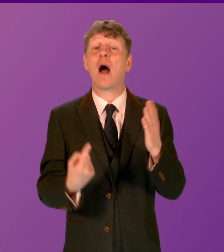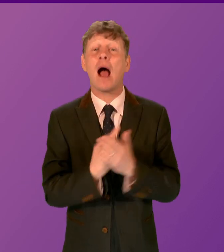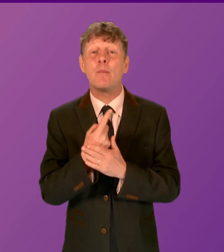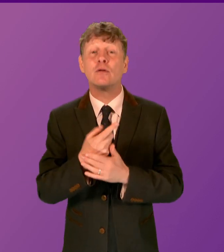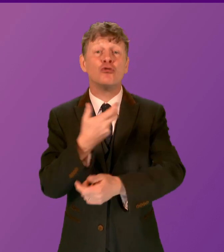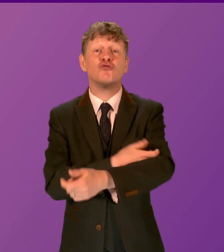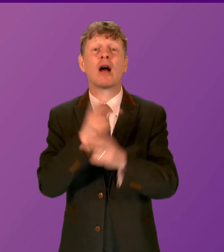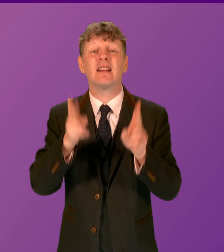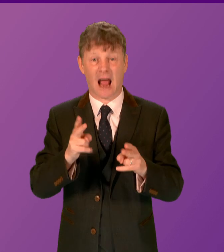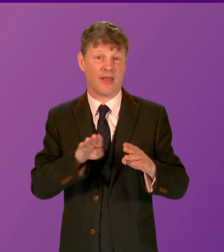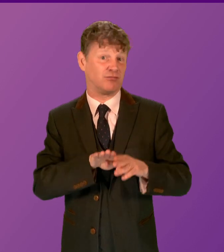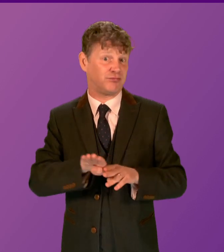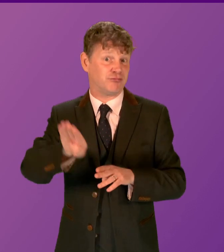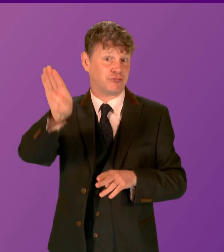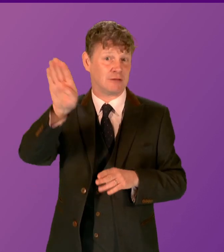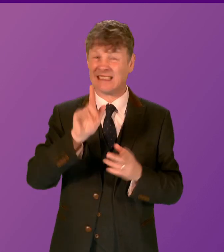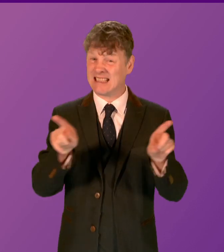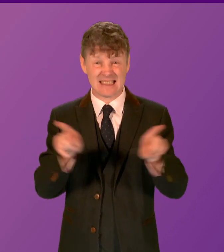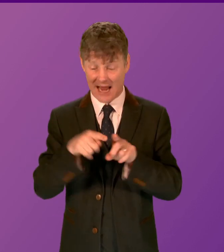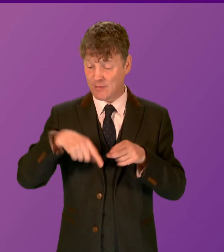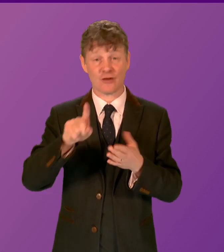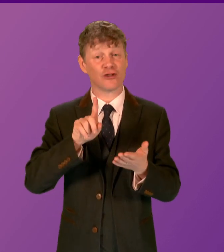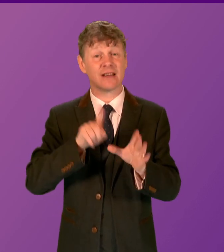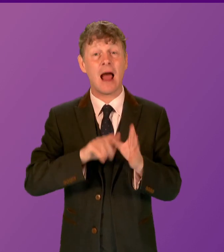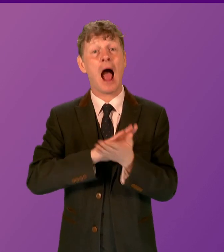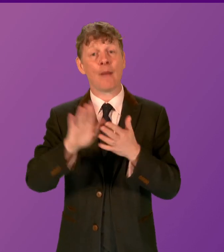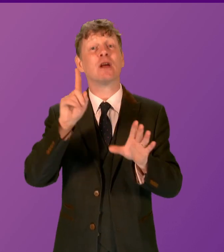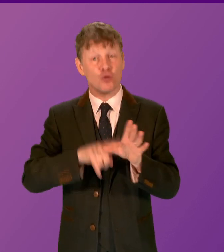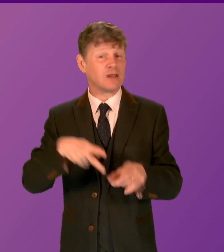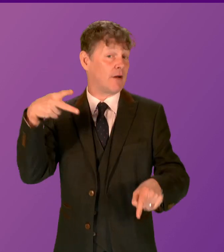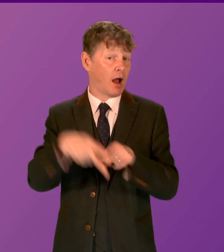This year, Humza Yousaf has cut the treatment budget in real terms.